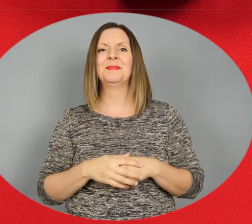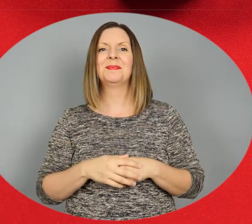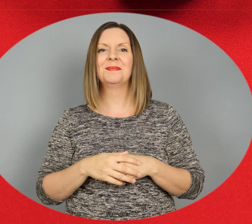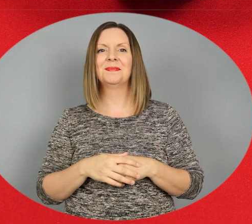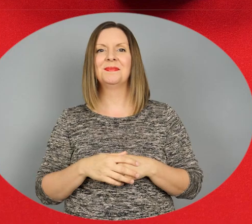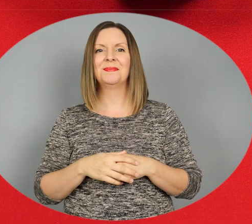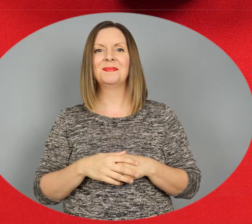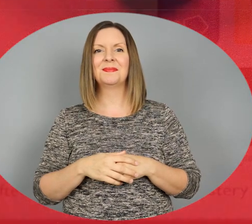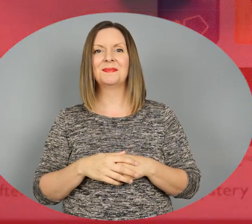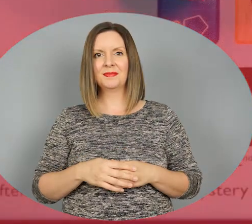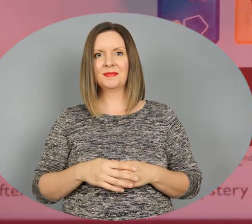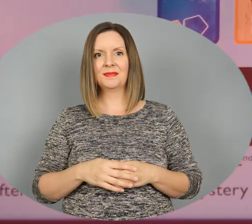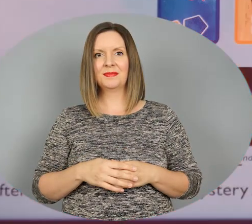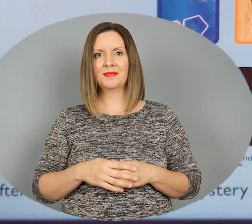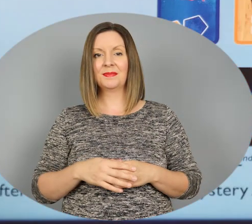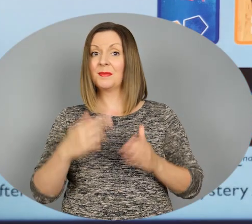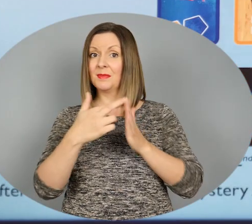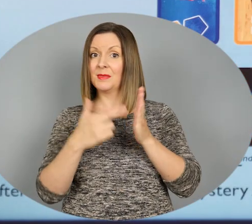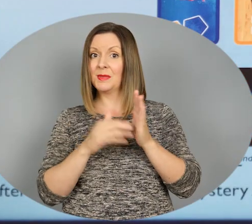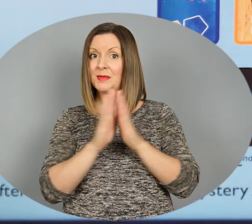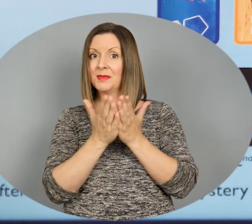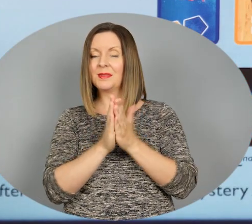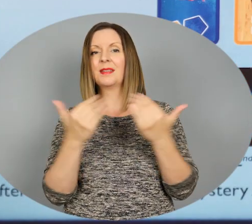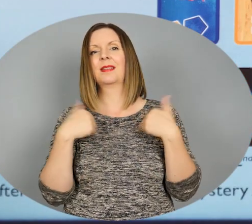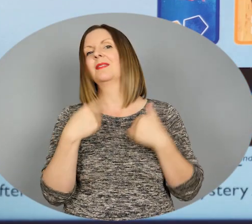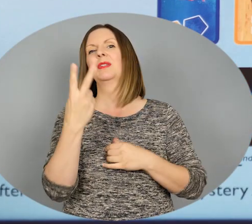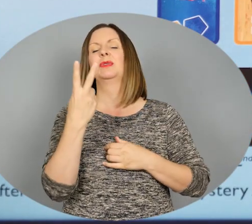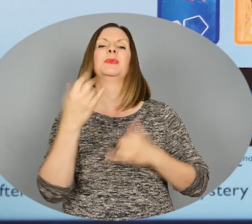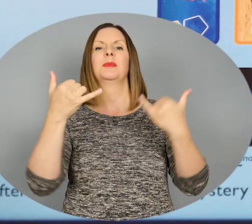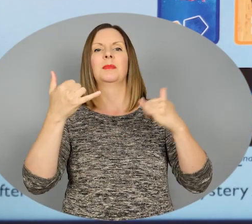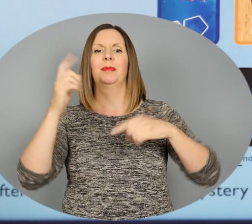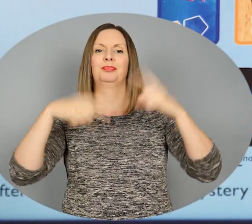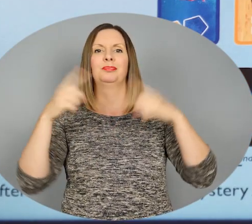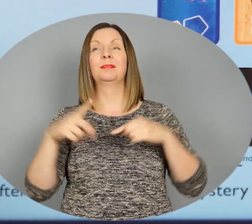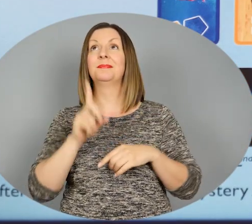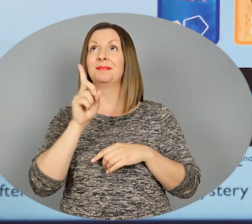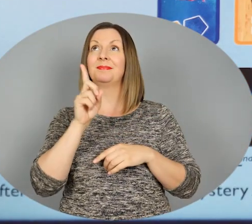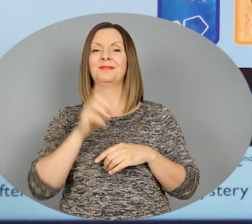you play Planet. You’ll also find two variants listed on the back of the rule book. One for